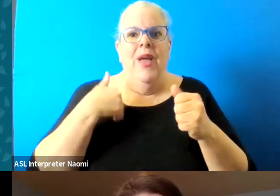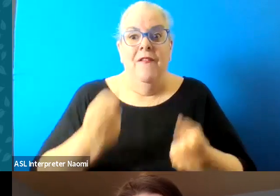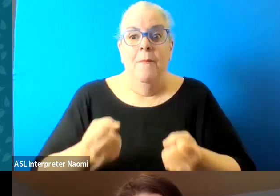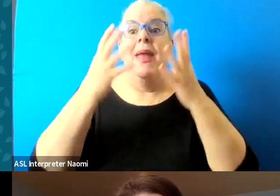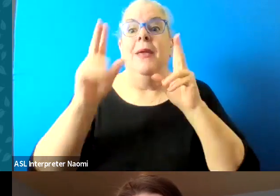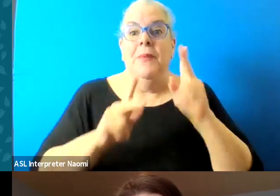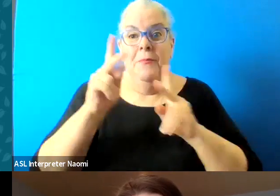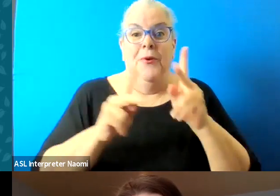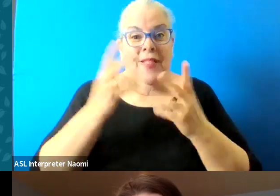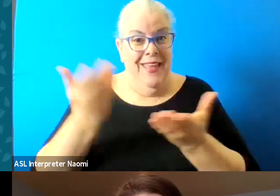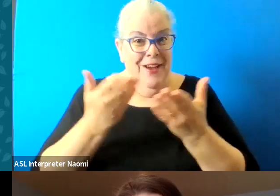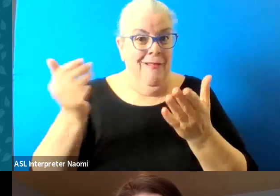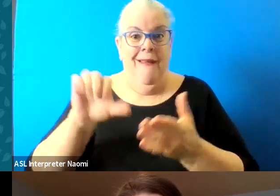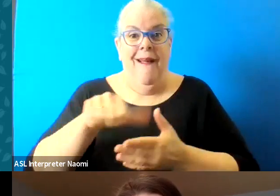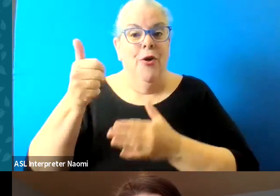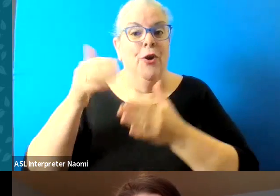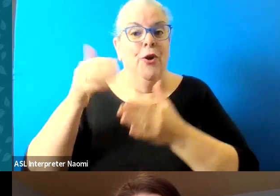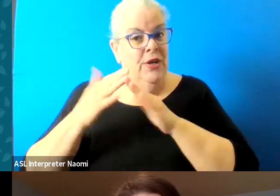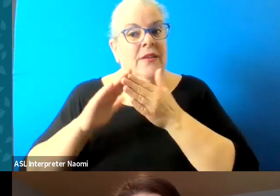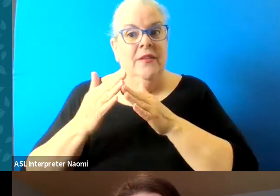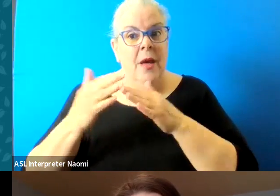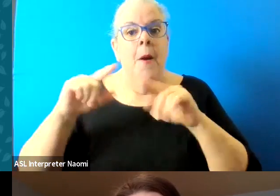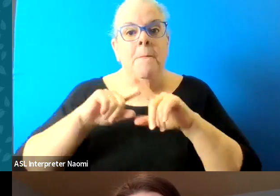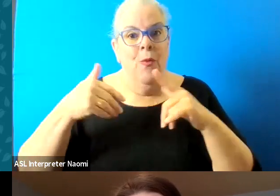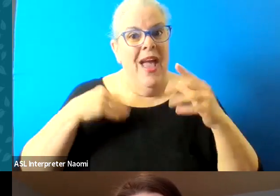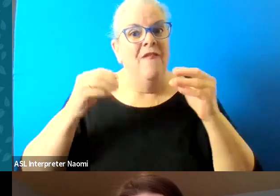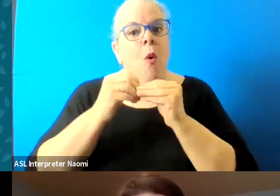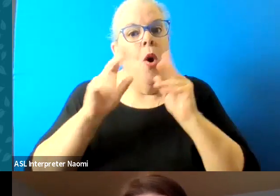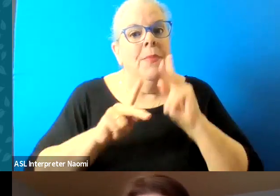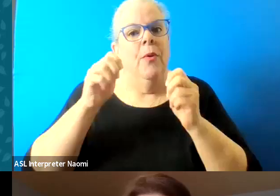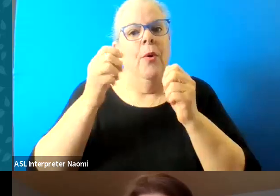like every other community, but we have more people with disabilities because of,